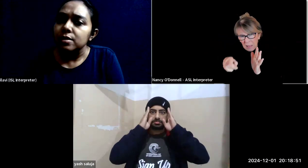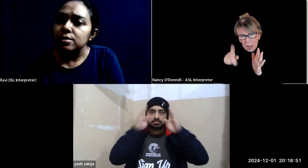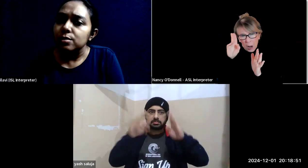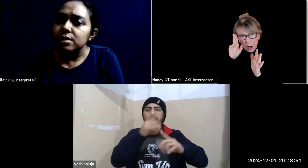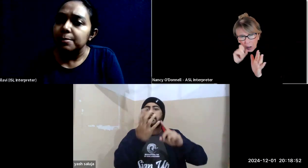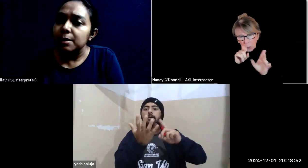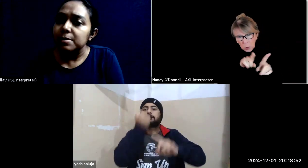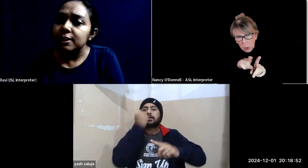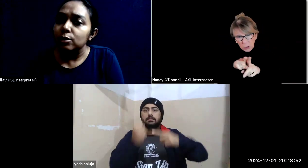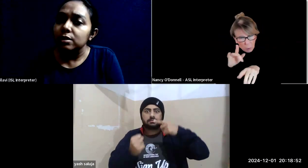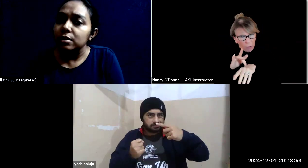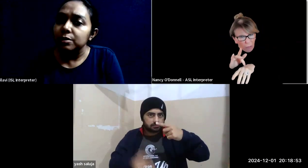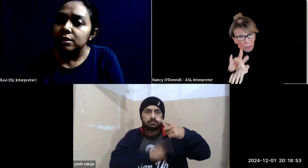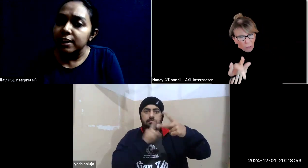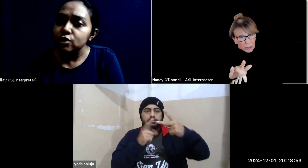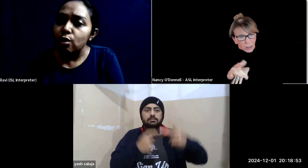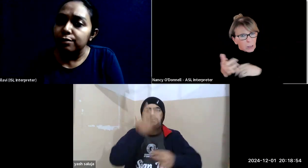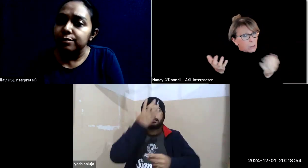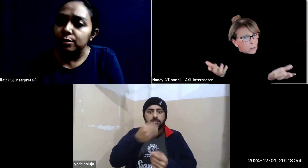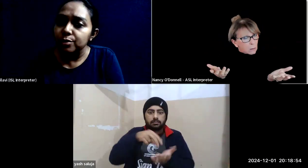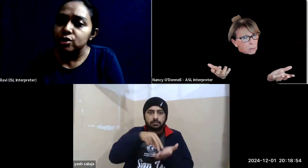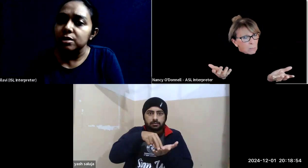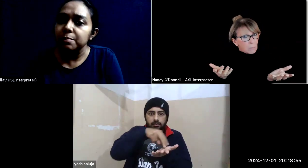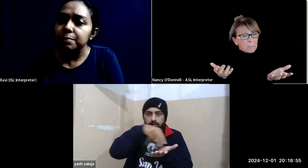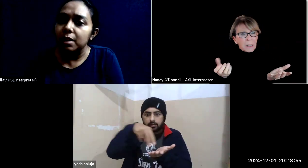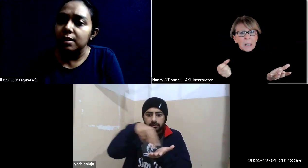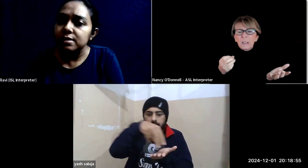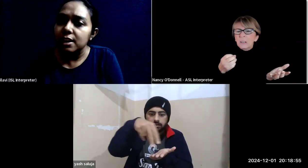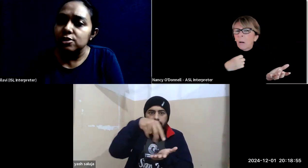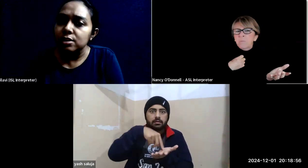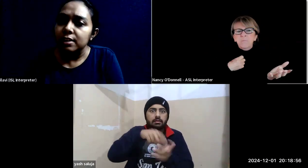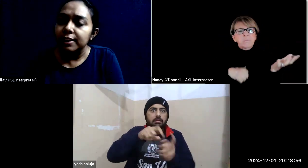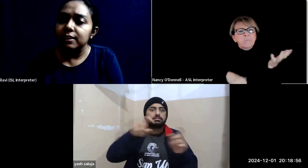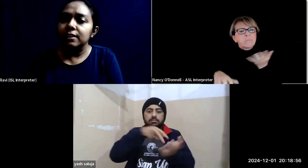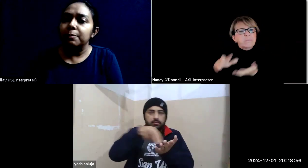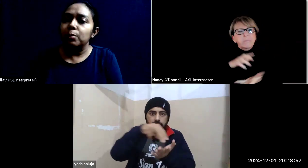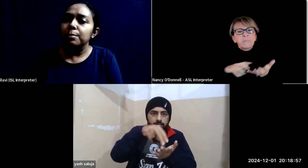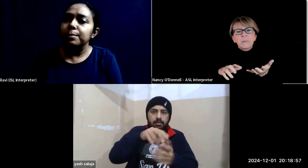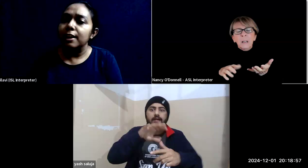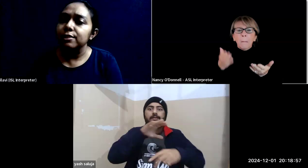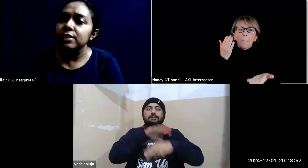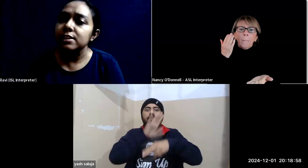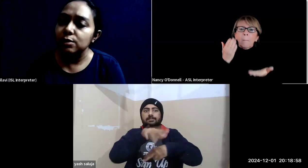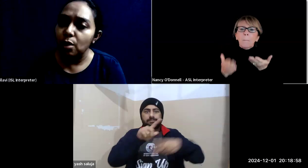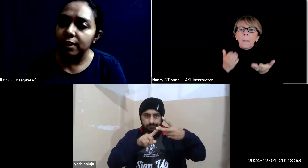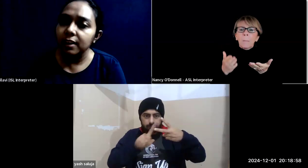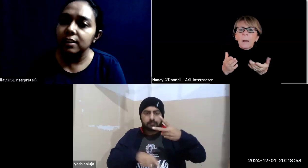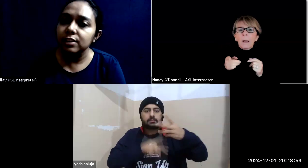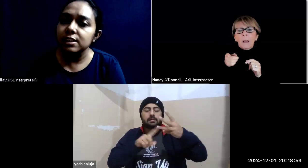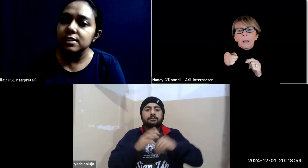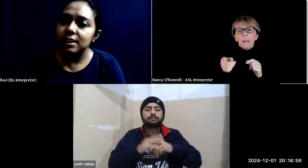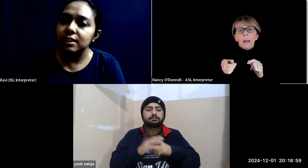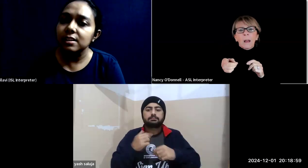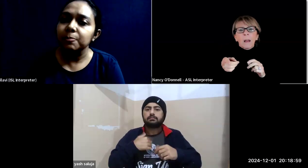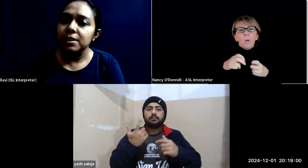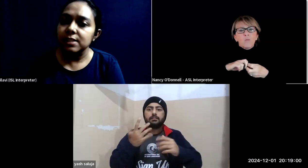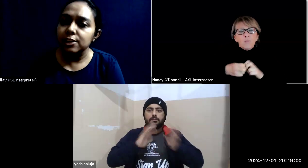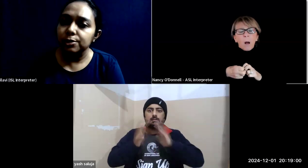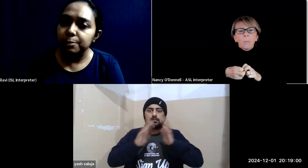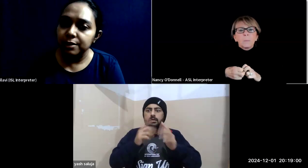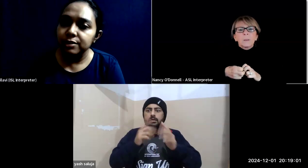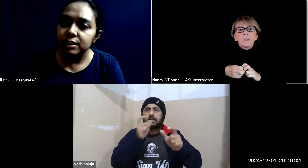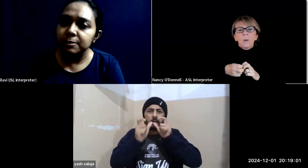So sometimes like, you know, the range of vision starts like they probably have difficulty walking, difficulty seeing the signs on the periphery.